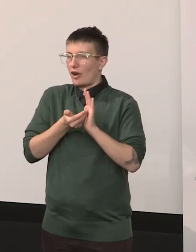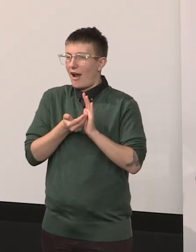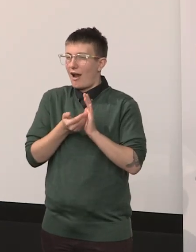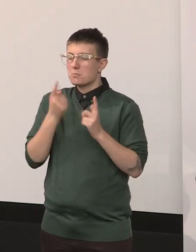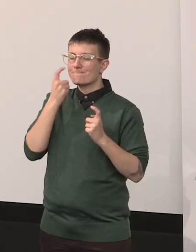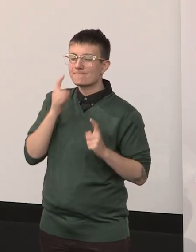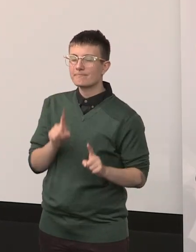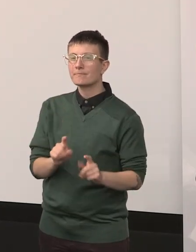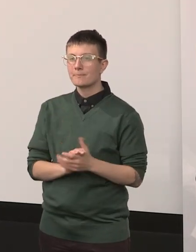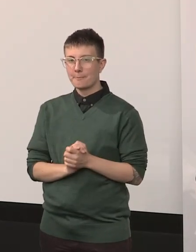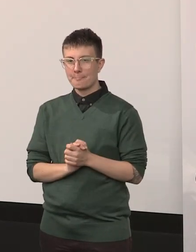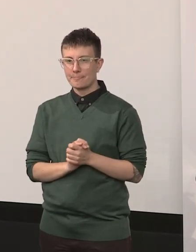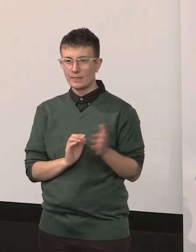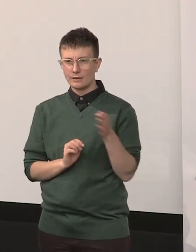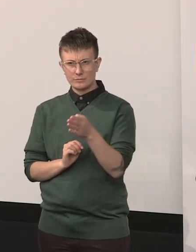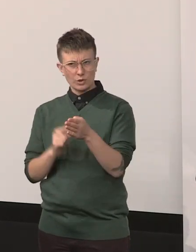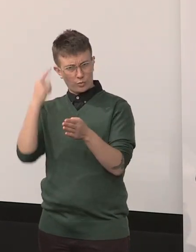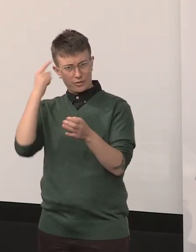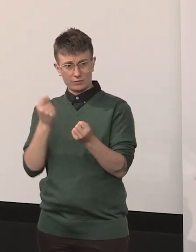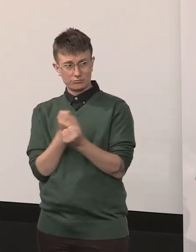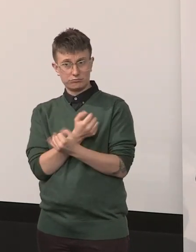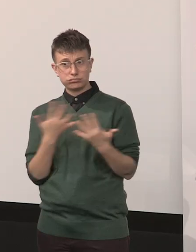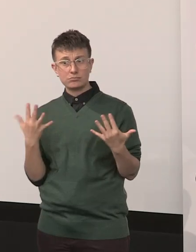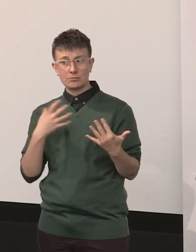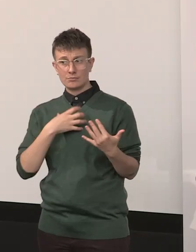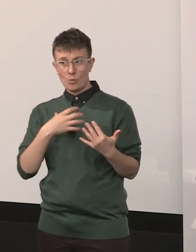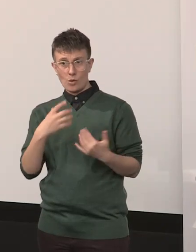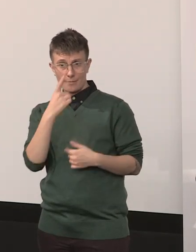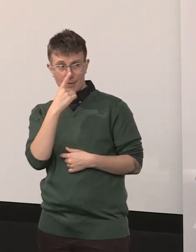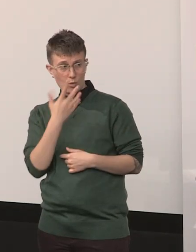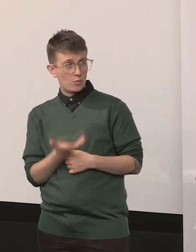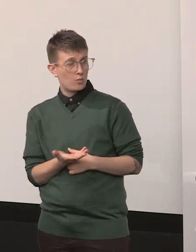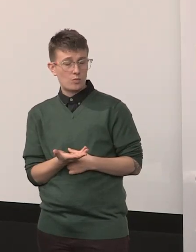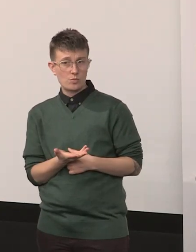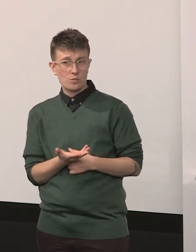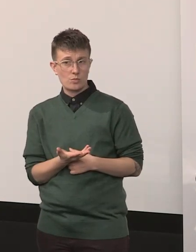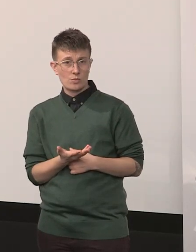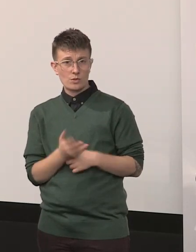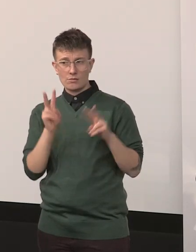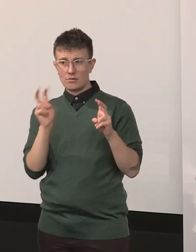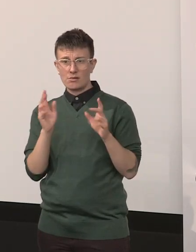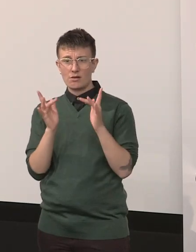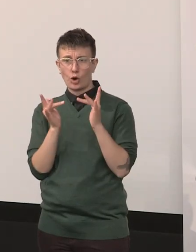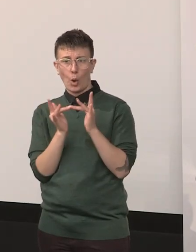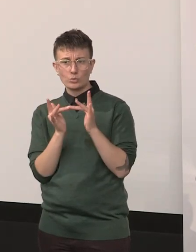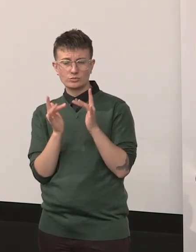because we want to make sure they are all tested, just as part of a very precautionary approach there.